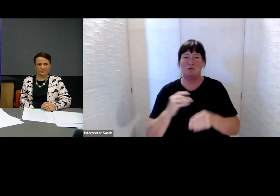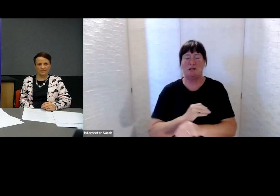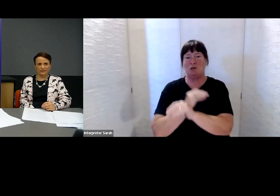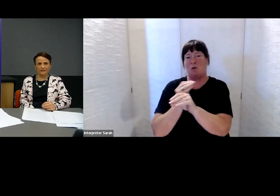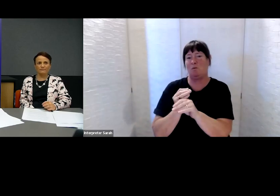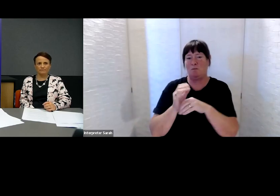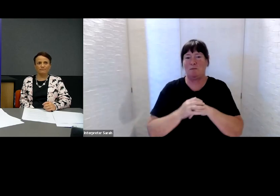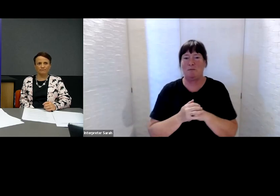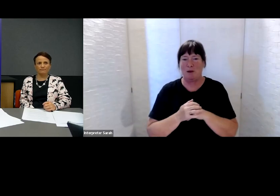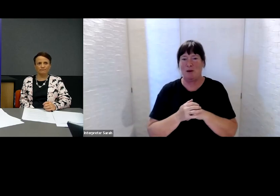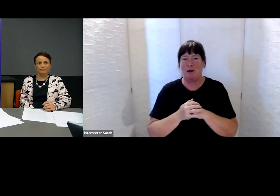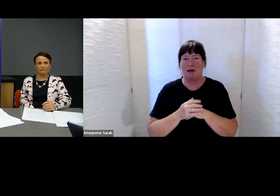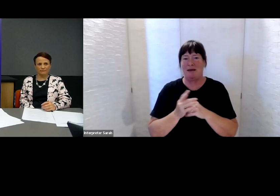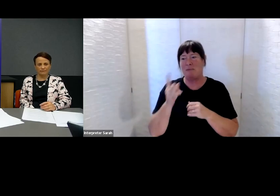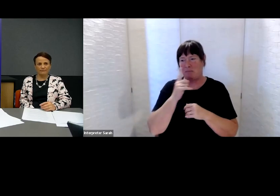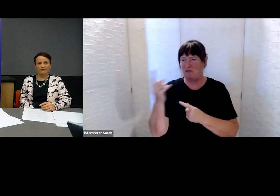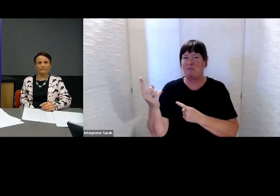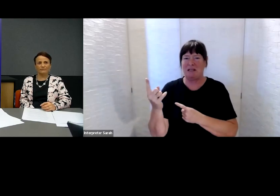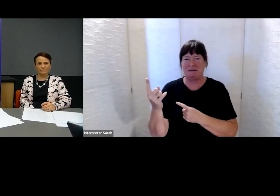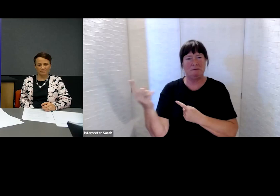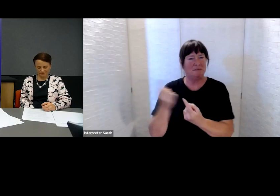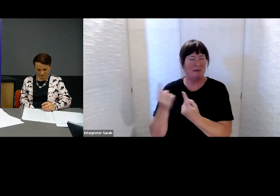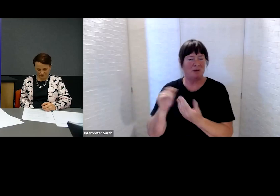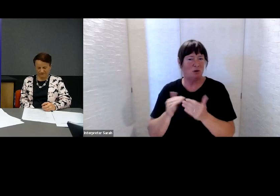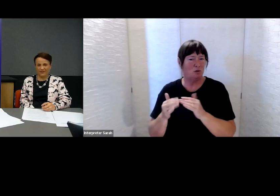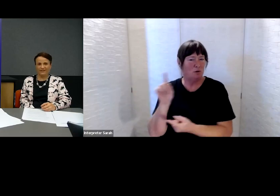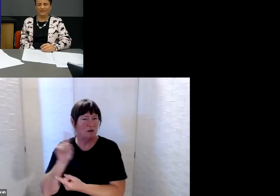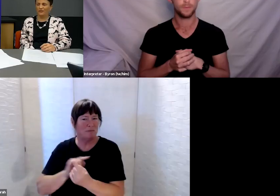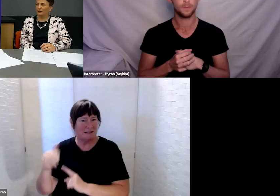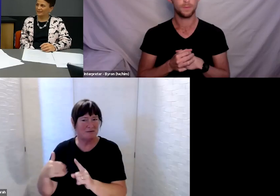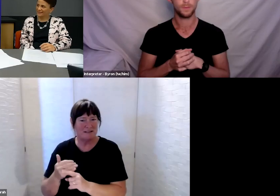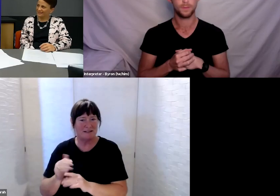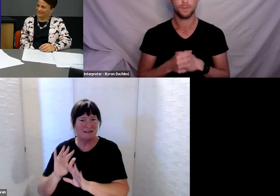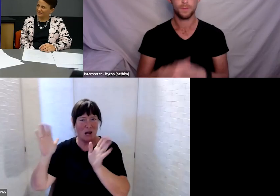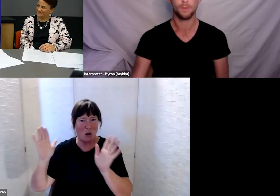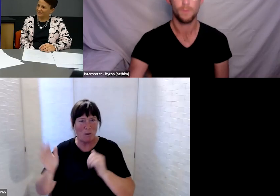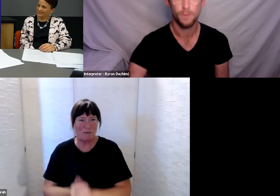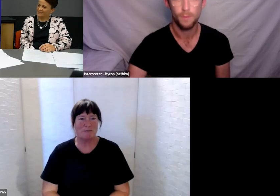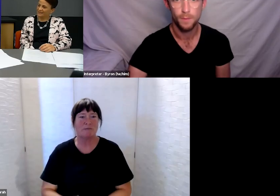in some of the community meetings over the last few weeks.